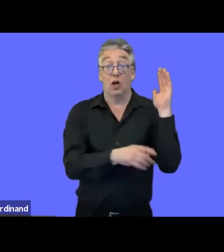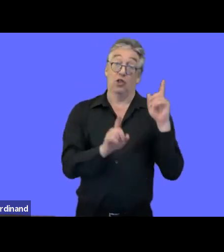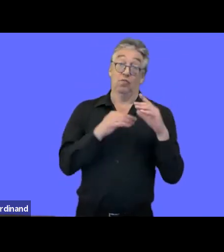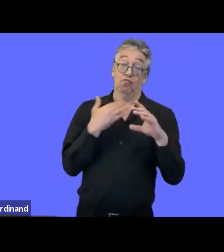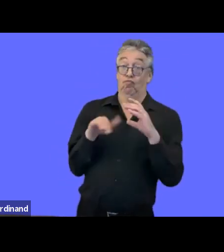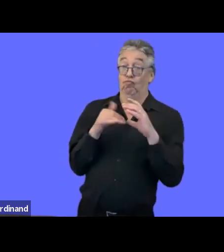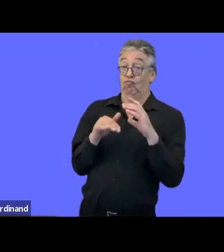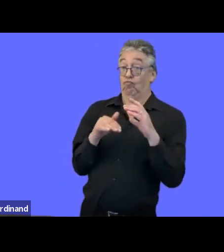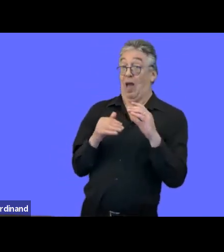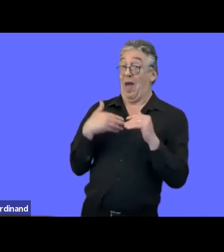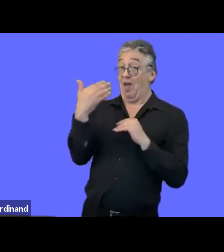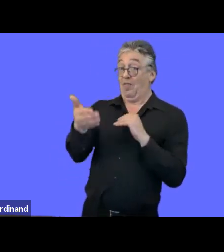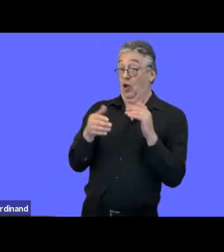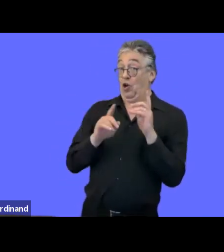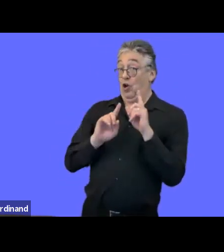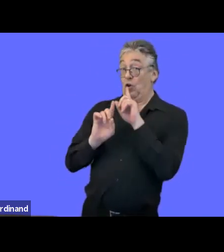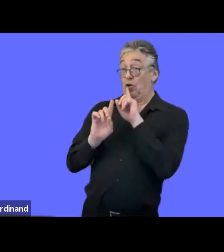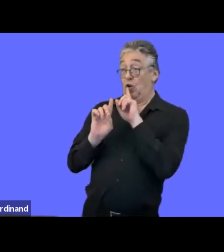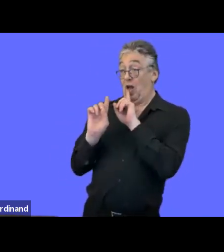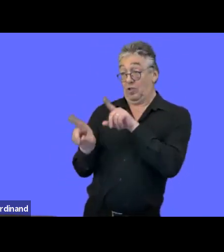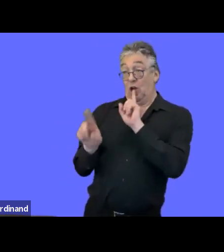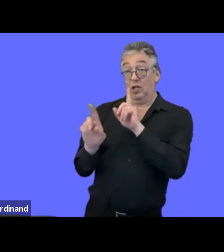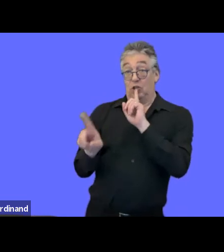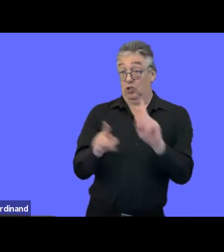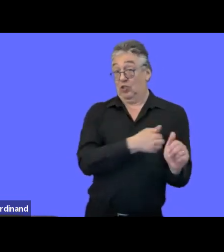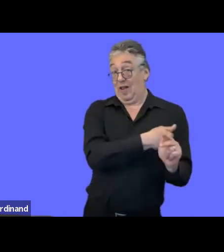to aswer the different questions.